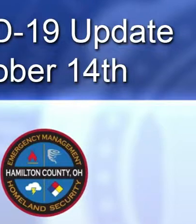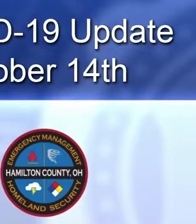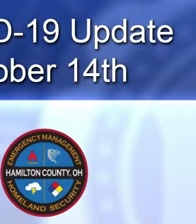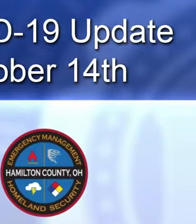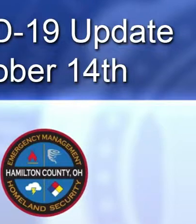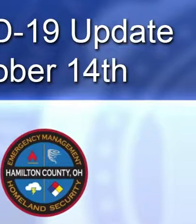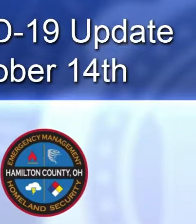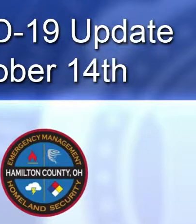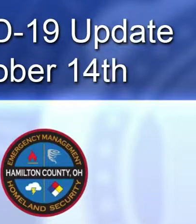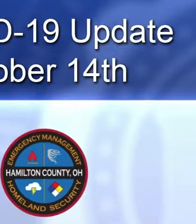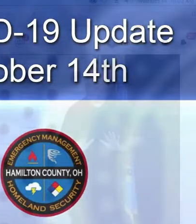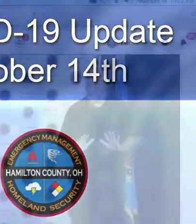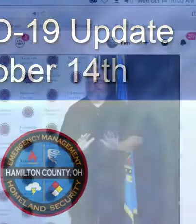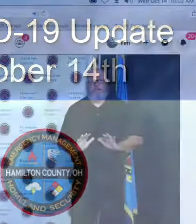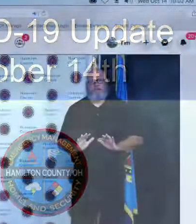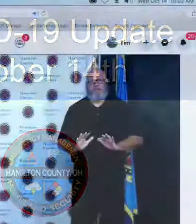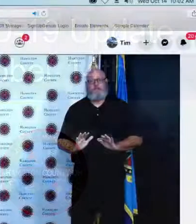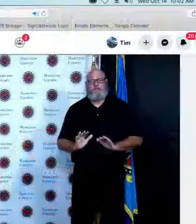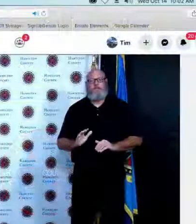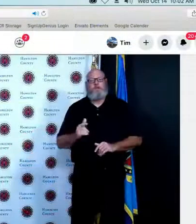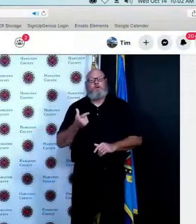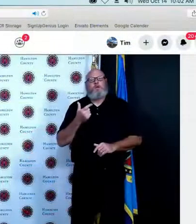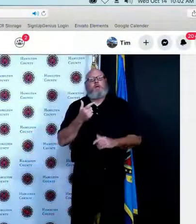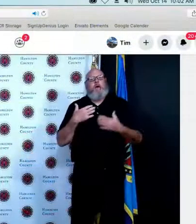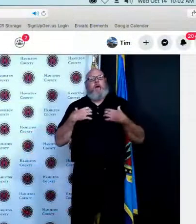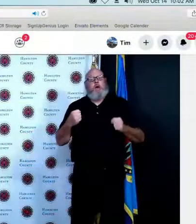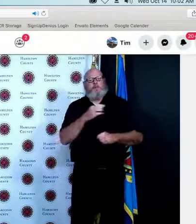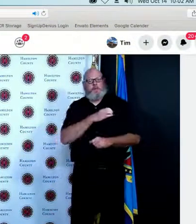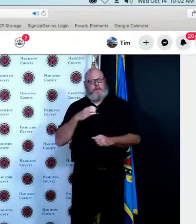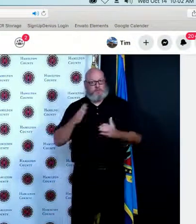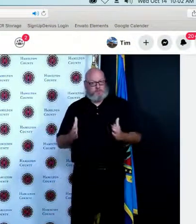Commissioner with us he will be the bad news portion of the program today